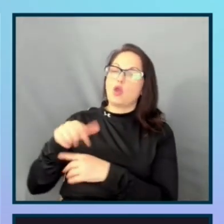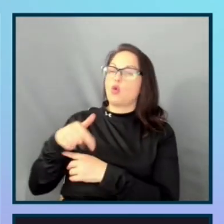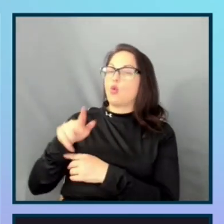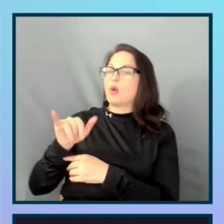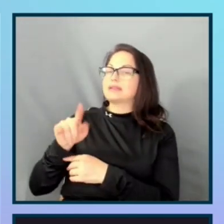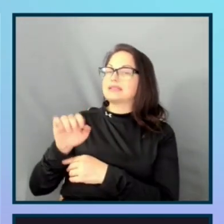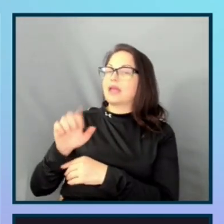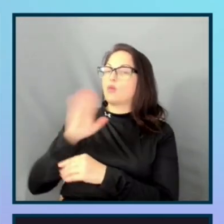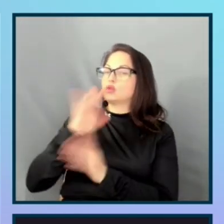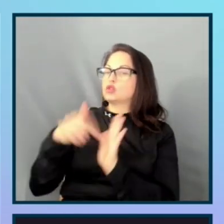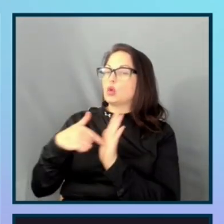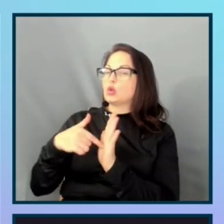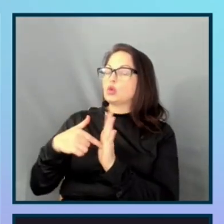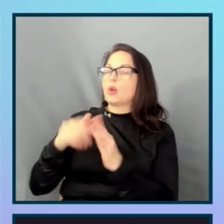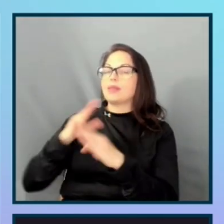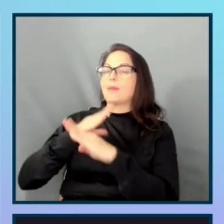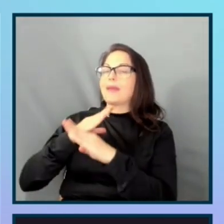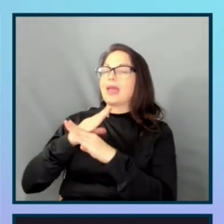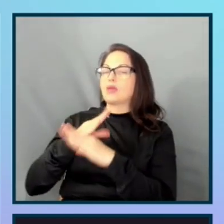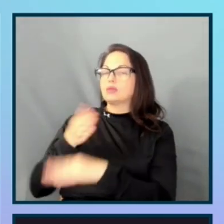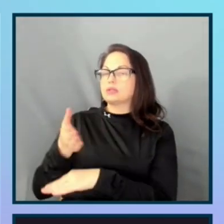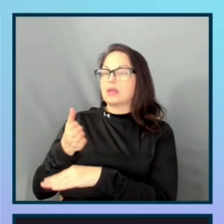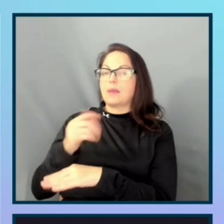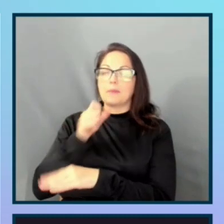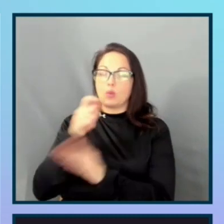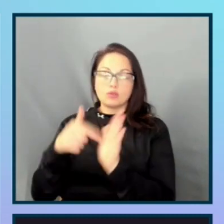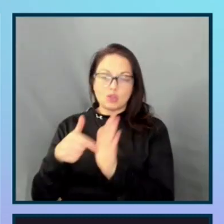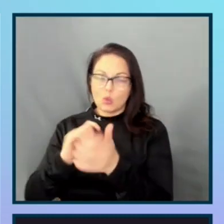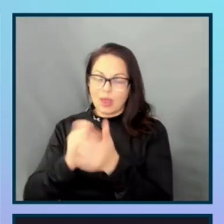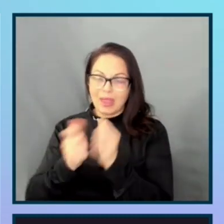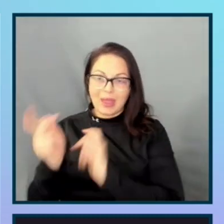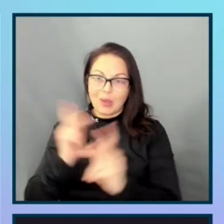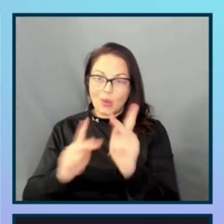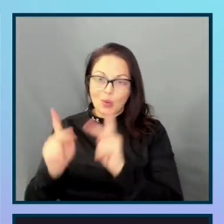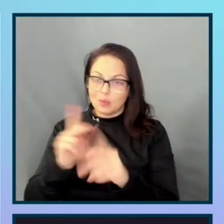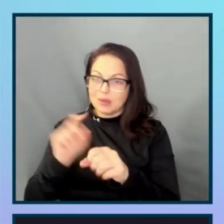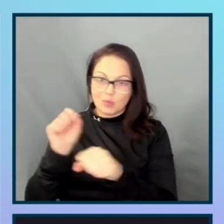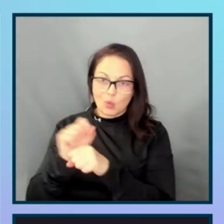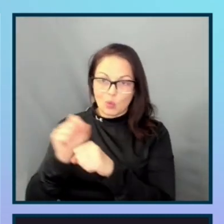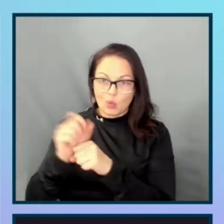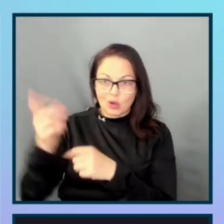it won't show you how people work around them. So actually by being able to follow